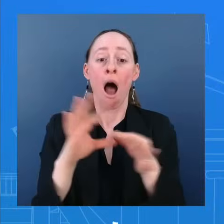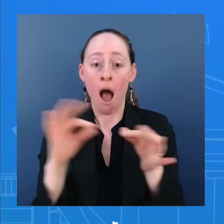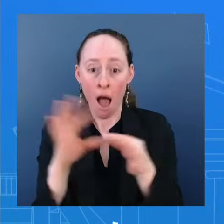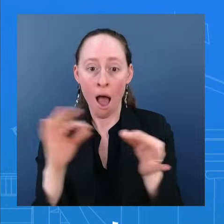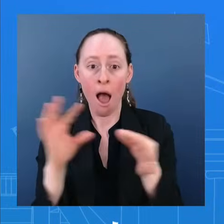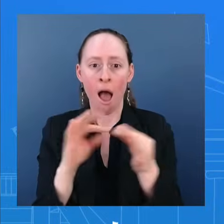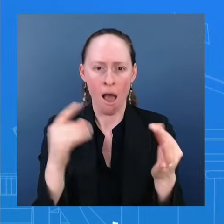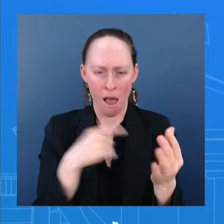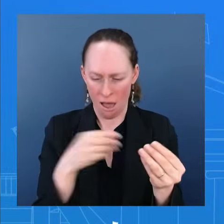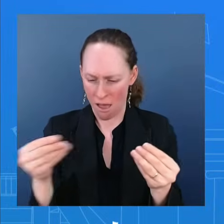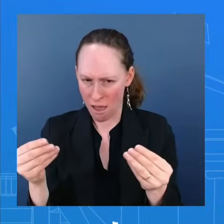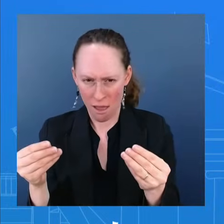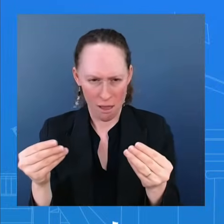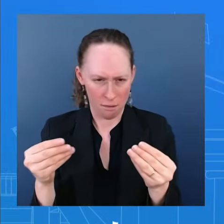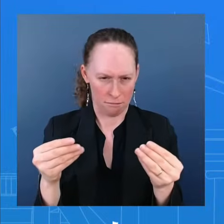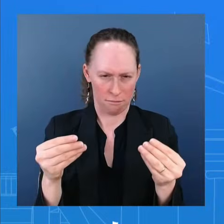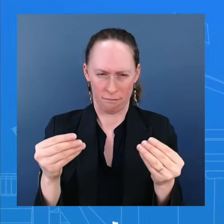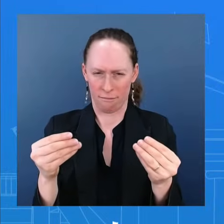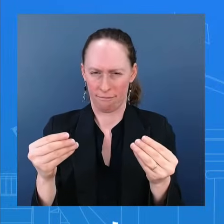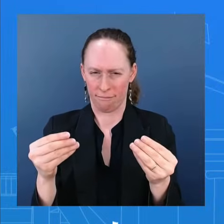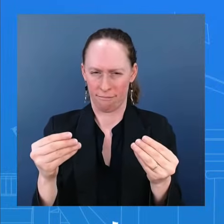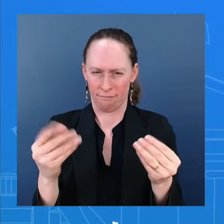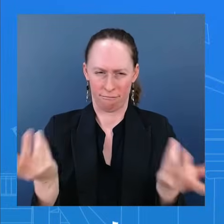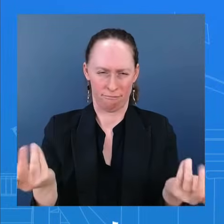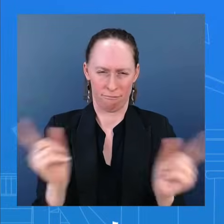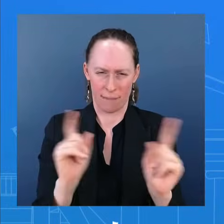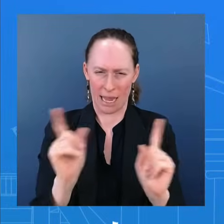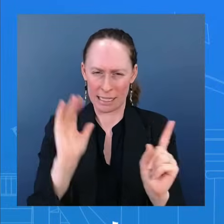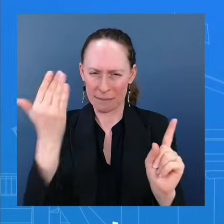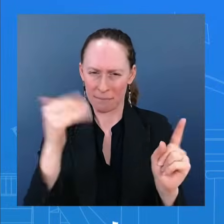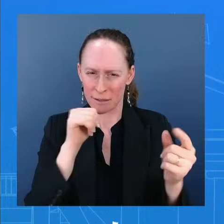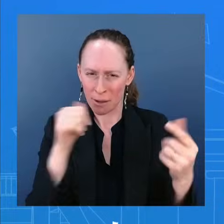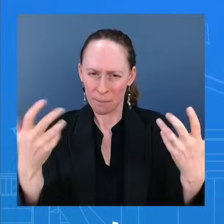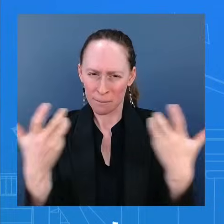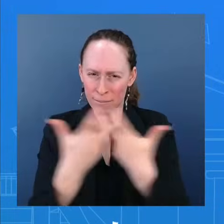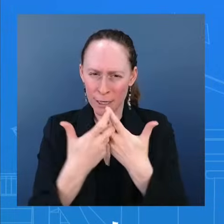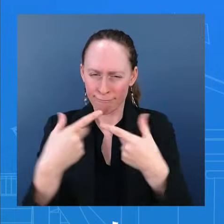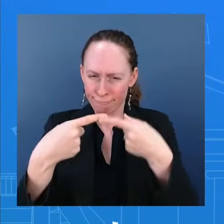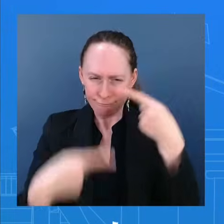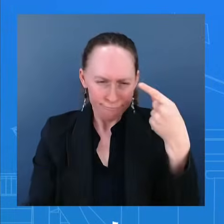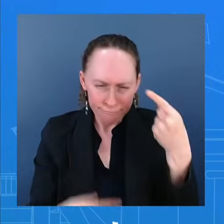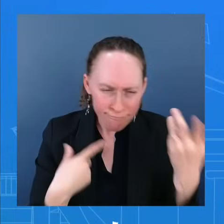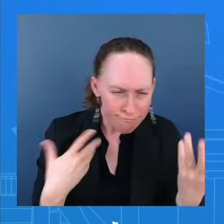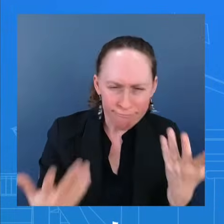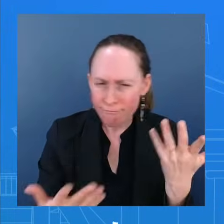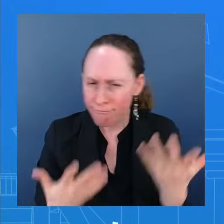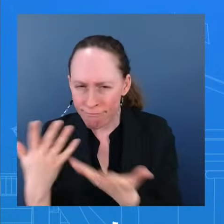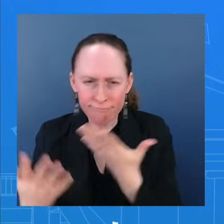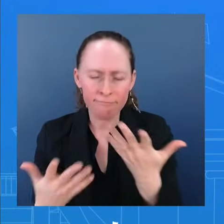using sophisticated detection techniques. But that doesn't mean that, you know, we're putting our pen down here this afternoon